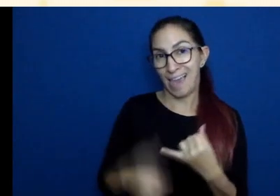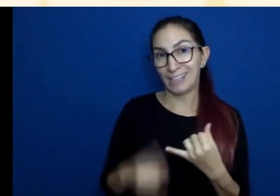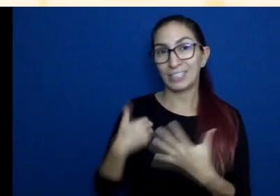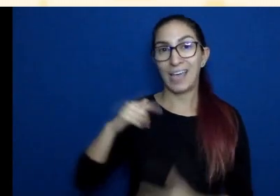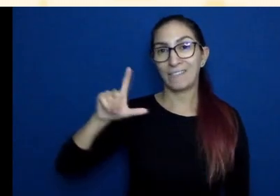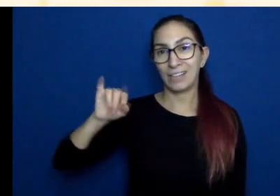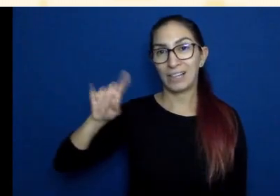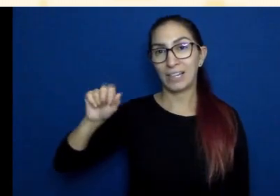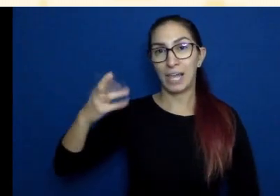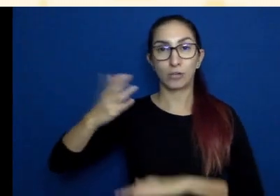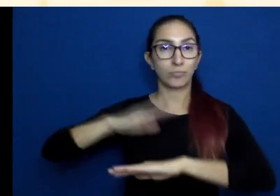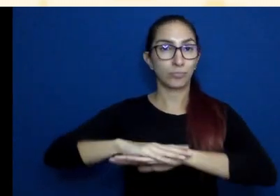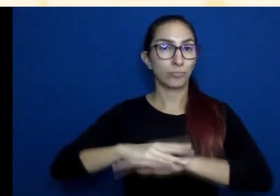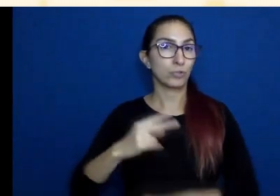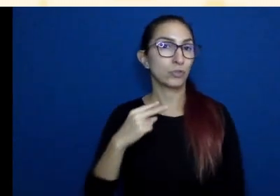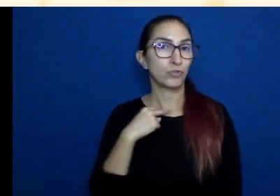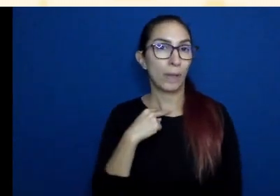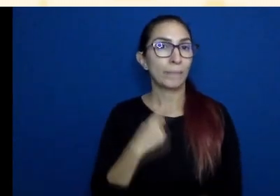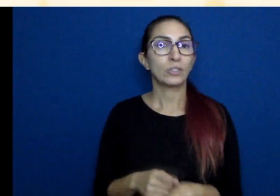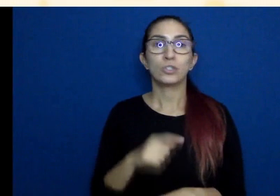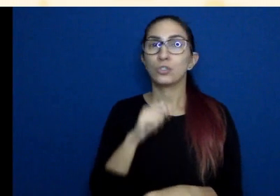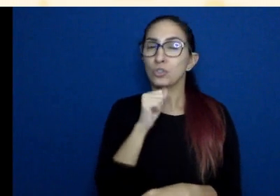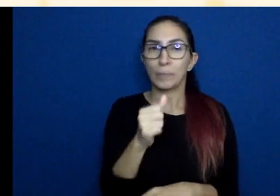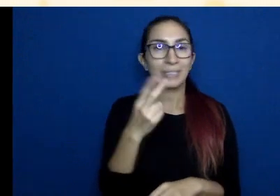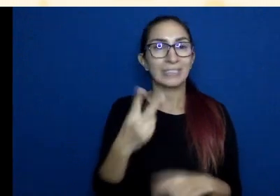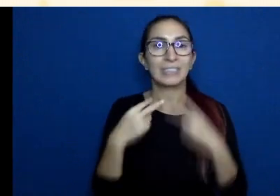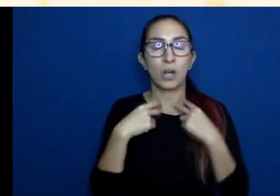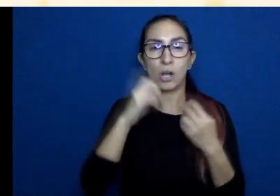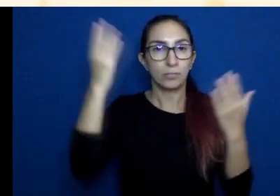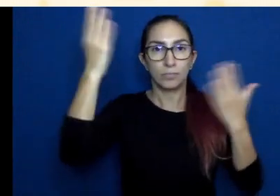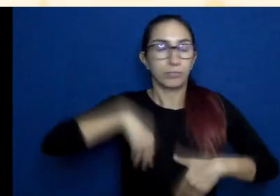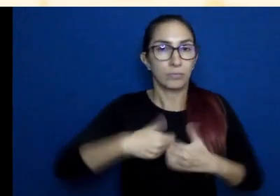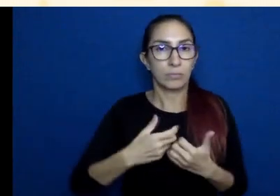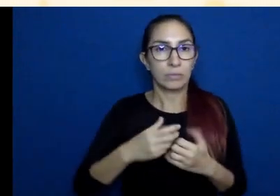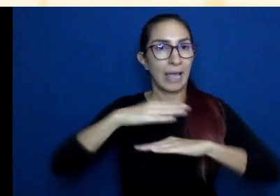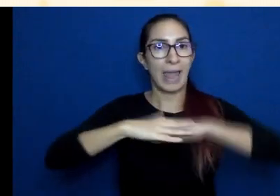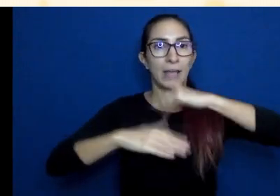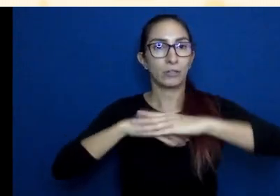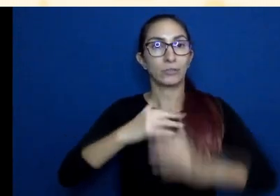Lastly, we have a layer trap. The user should not be trapped on non-visible layers.